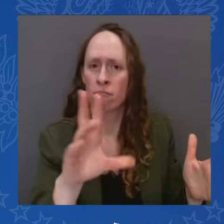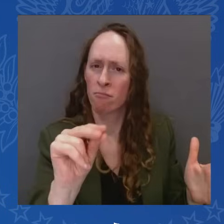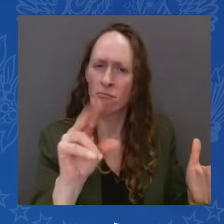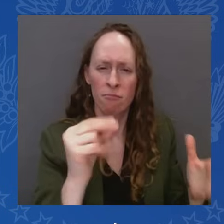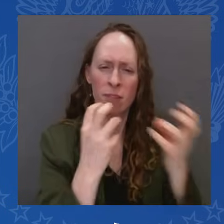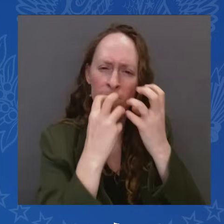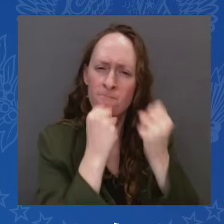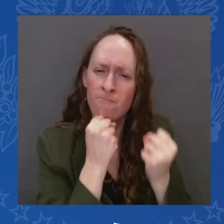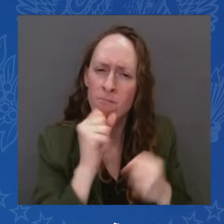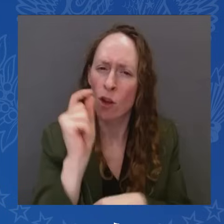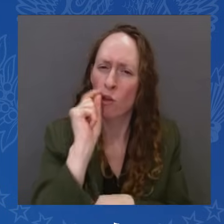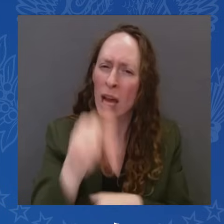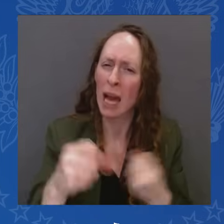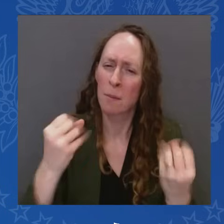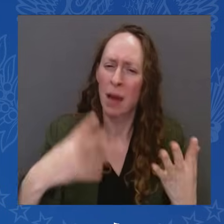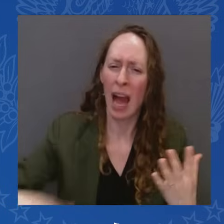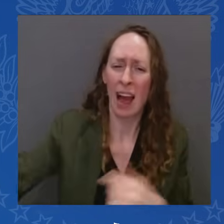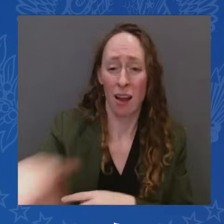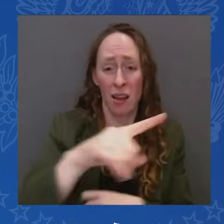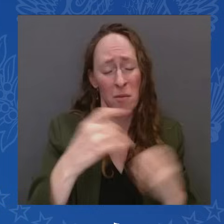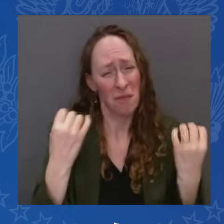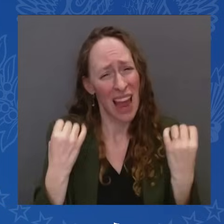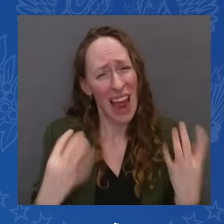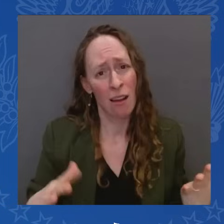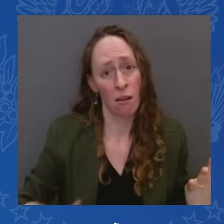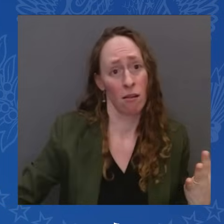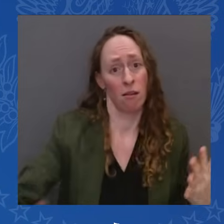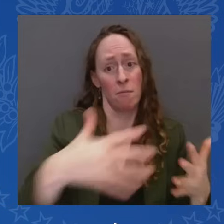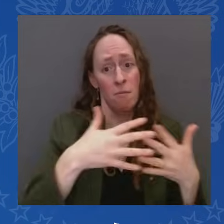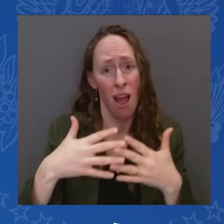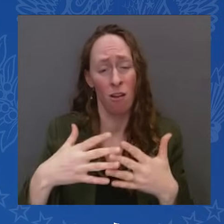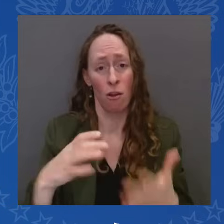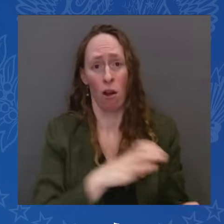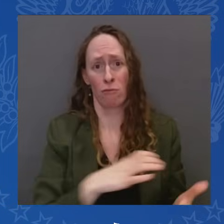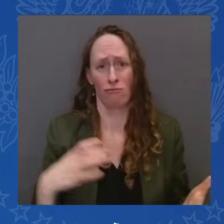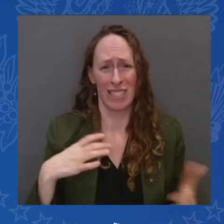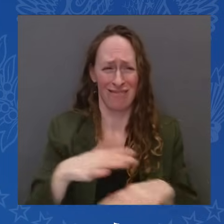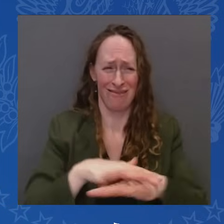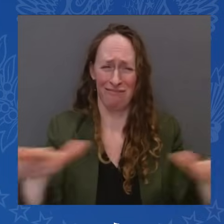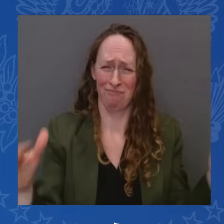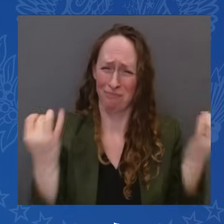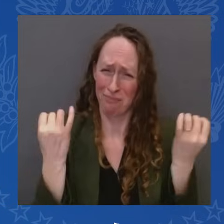They understand, as I do, that Ukraine's success and its ability to deter aggression in the future